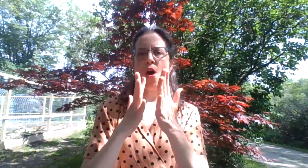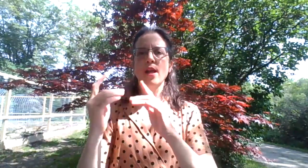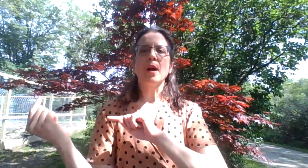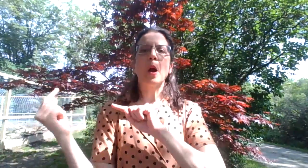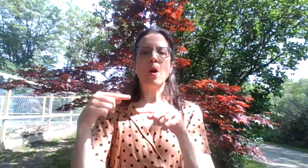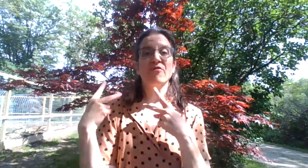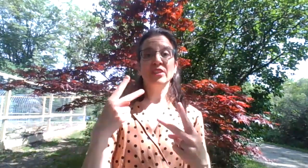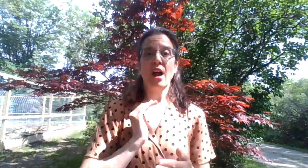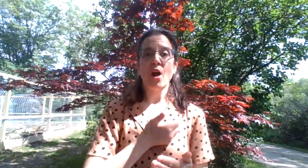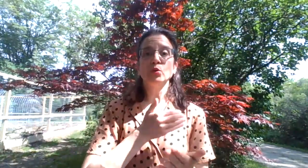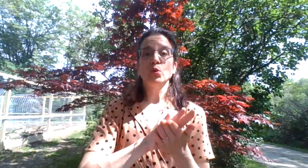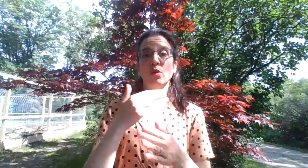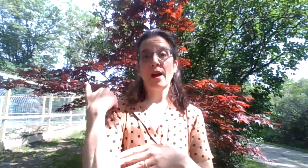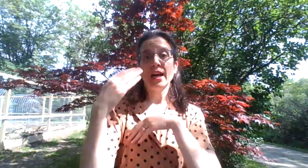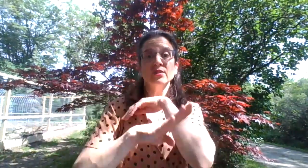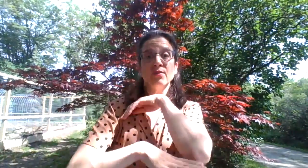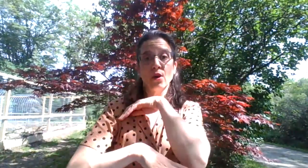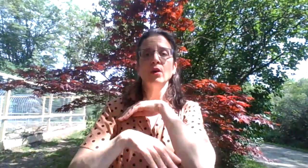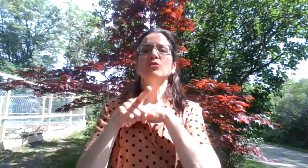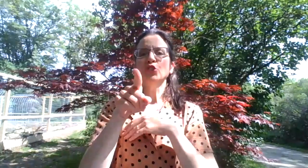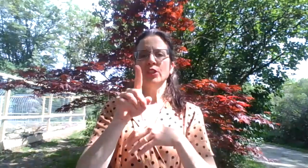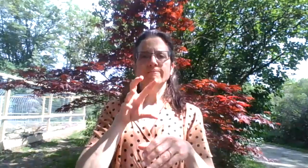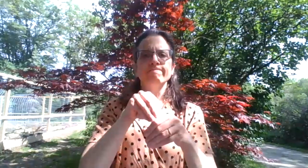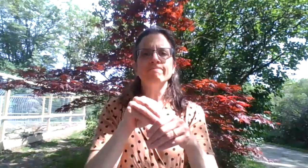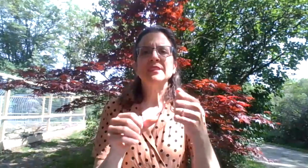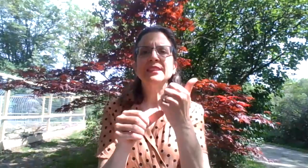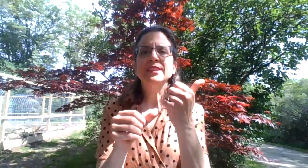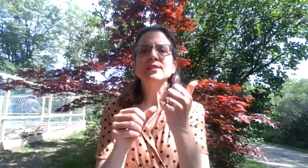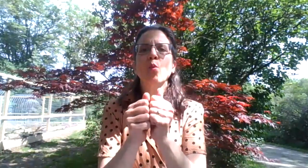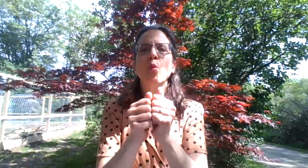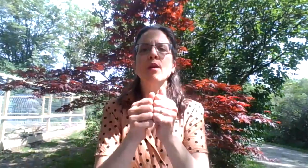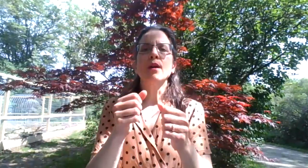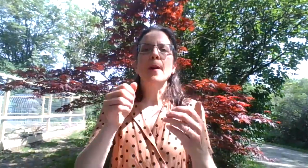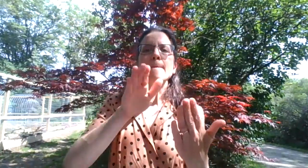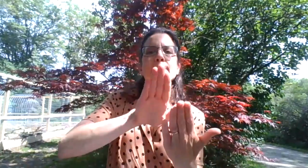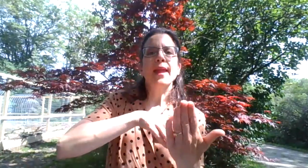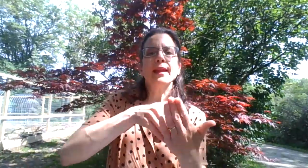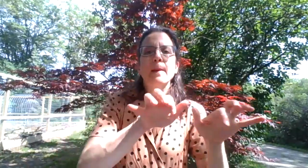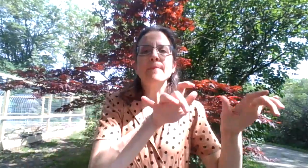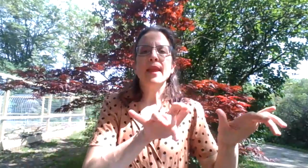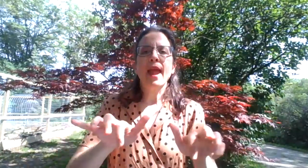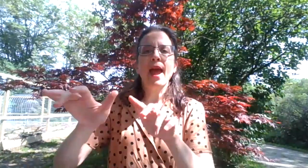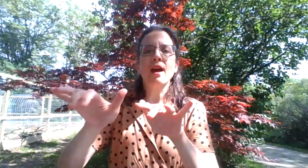When Nancy Rourke, a Deaf De'VIA artists came to WSD last Fall, this student assisted with